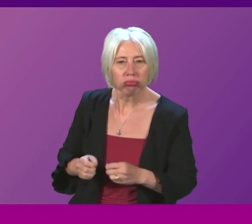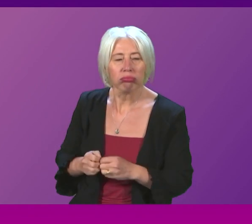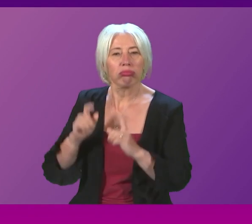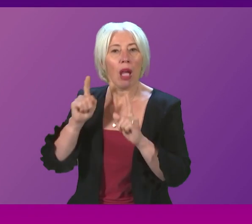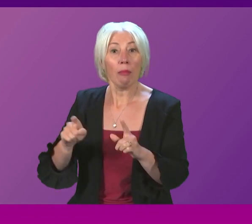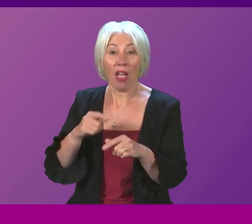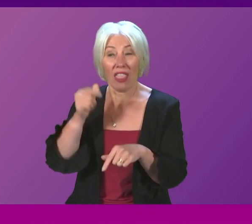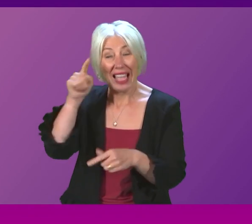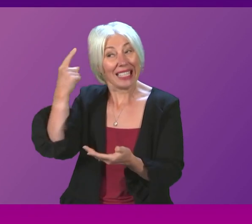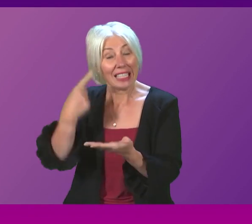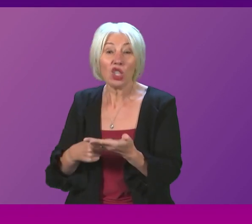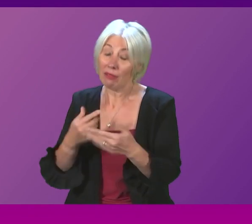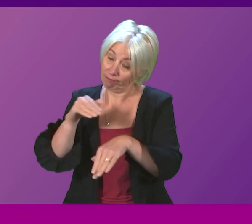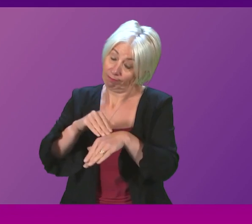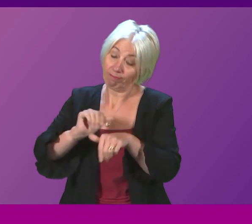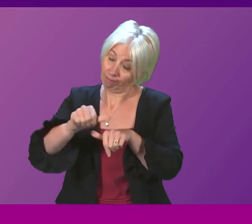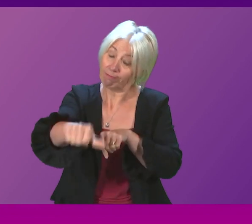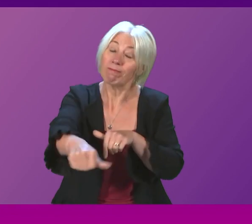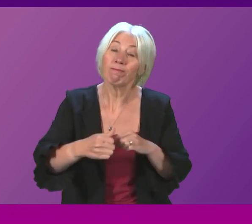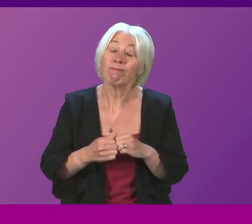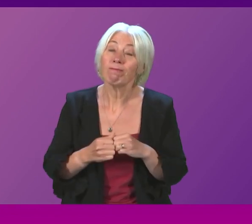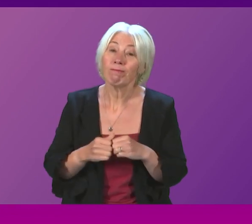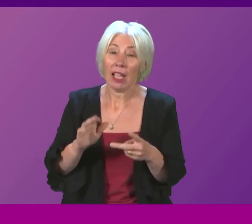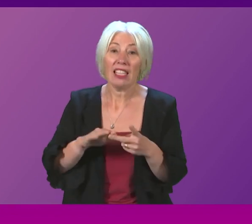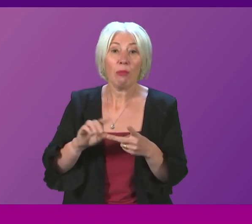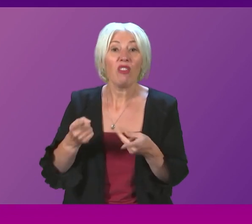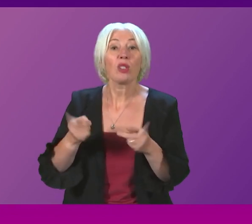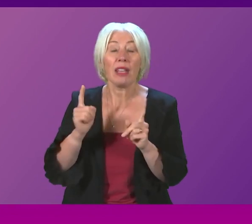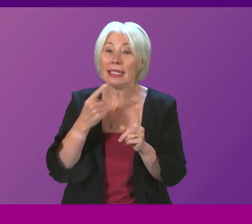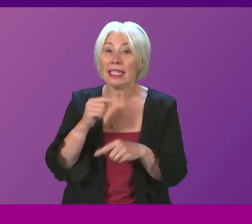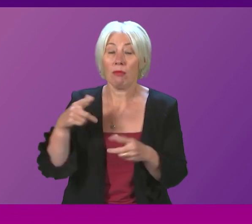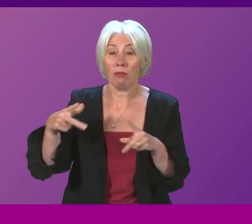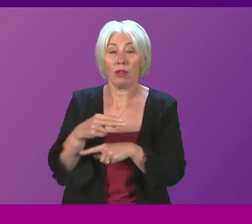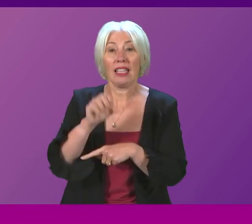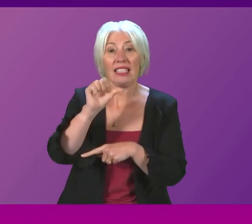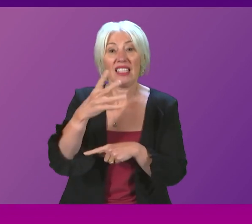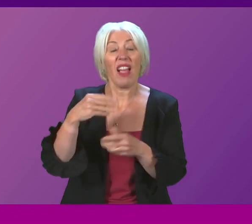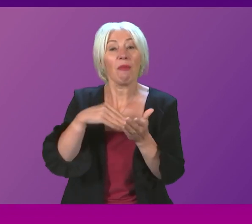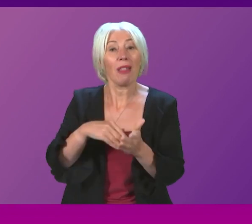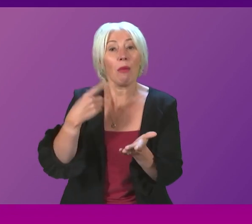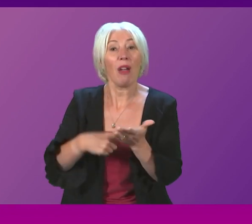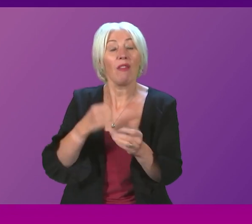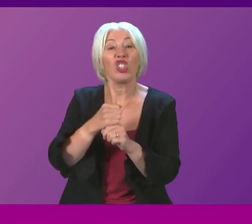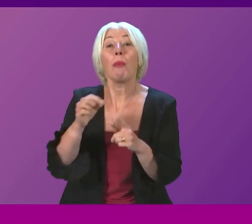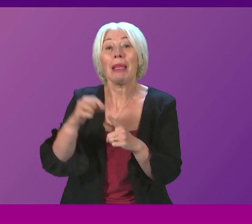Those decisions have consequences. The Deputy First Minister called the £65 million cut for GP practices, which are already